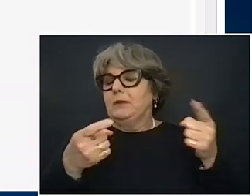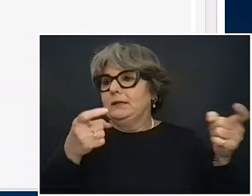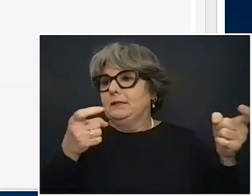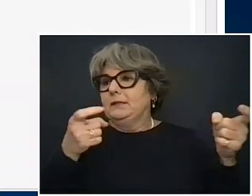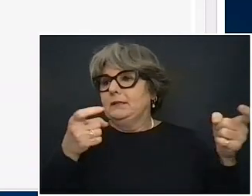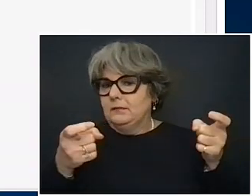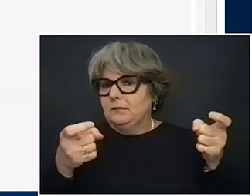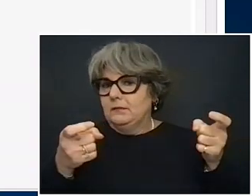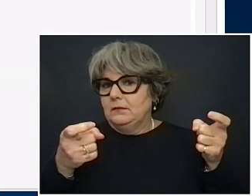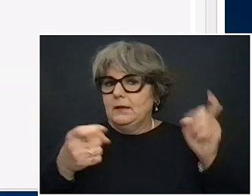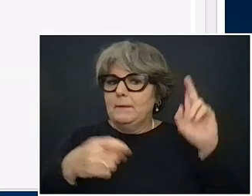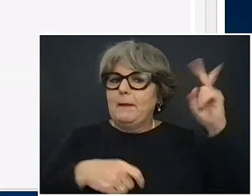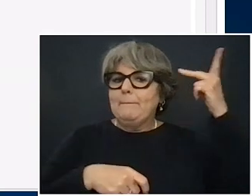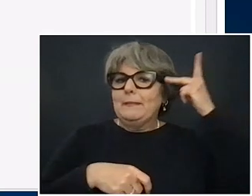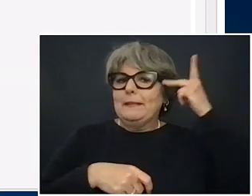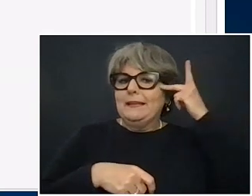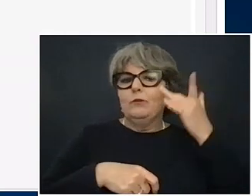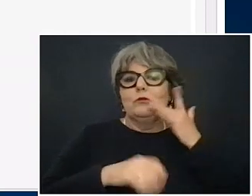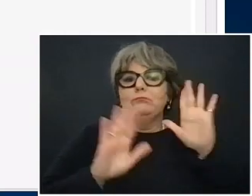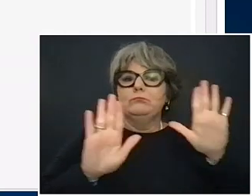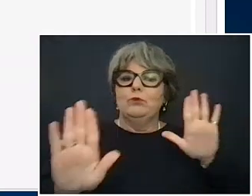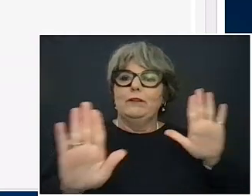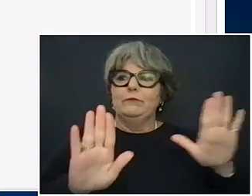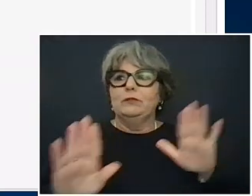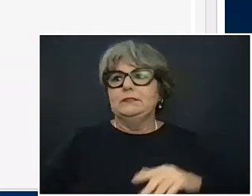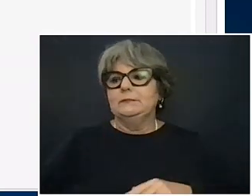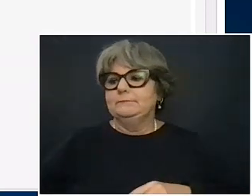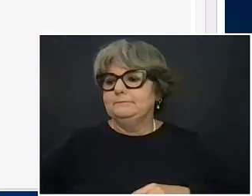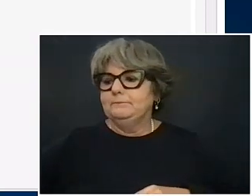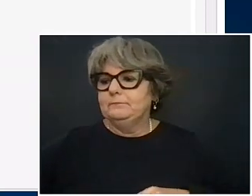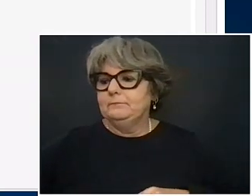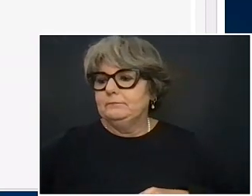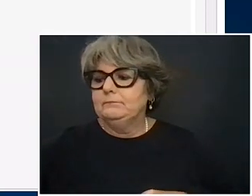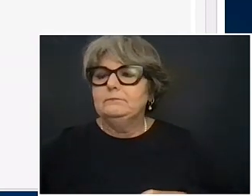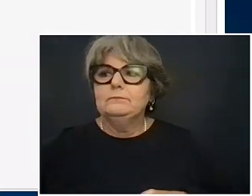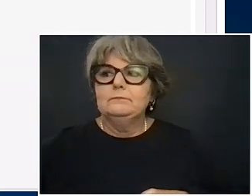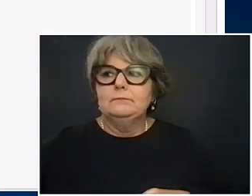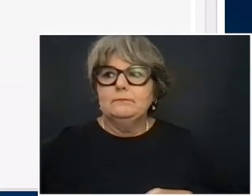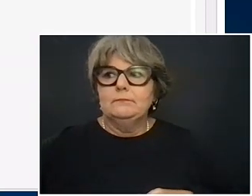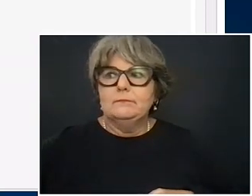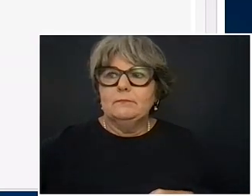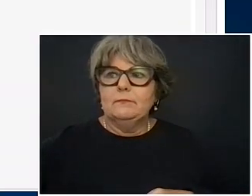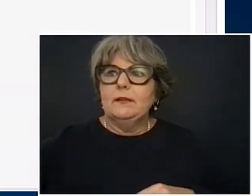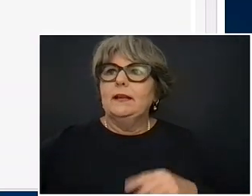preference. And it's very hard to contemplate the regional accreditation